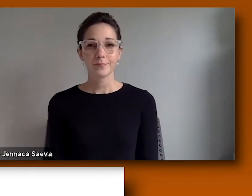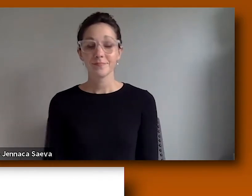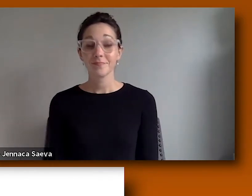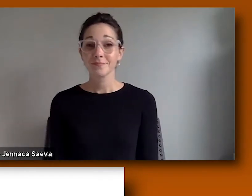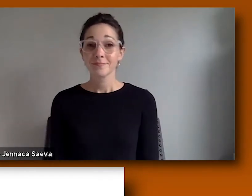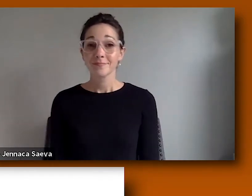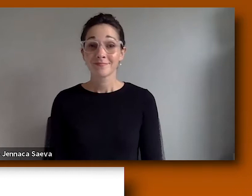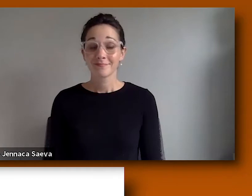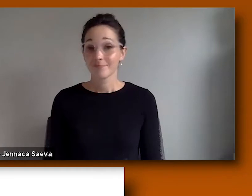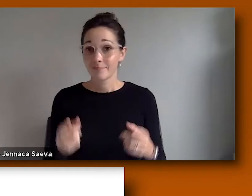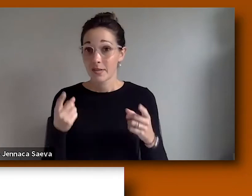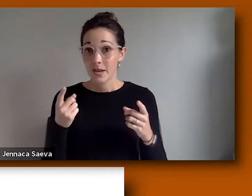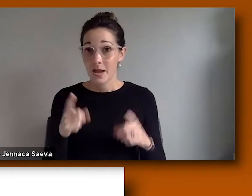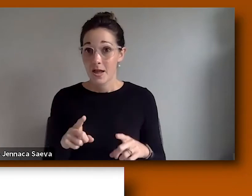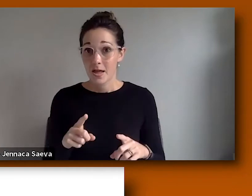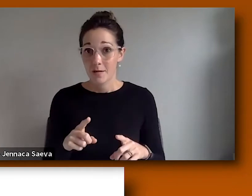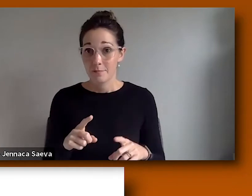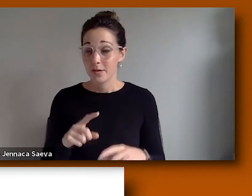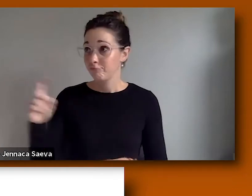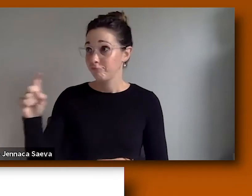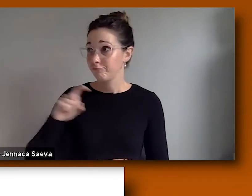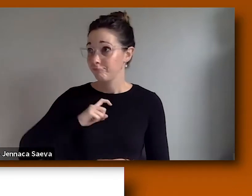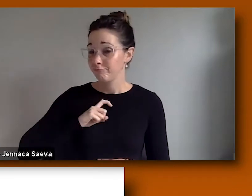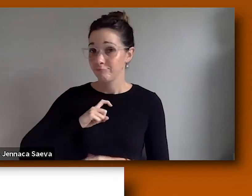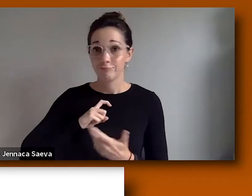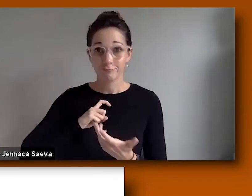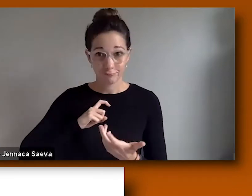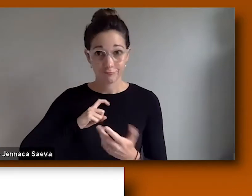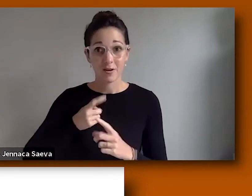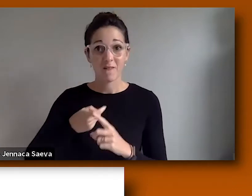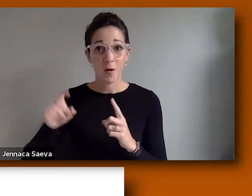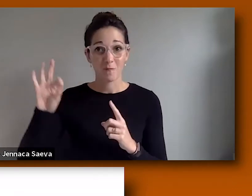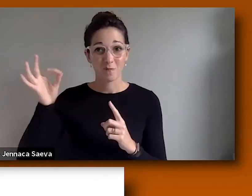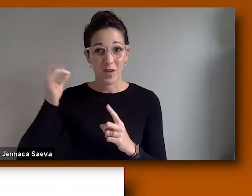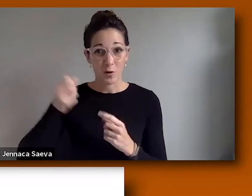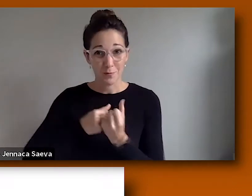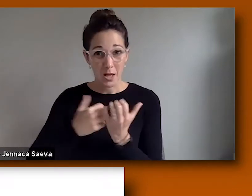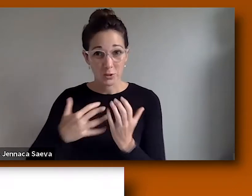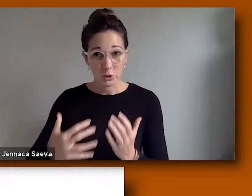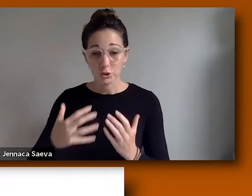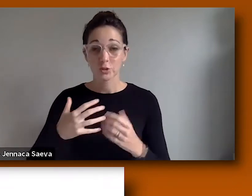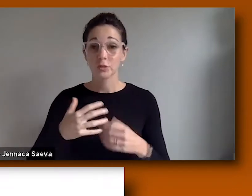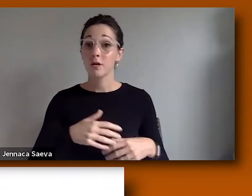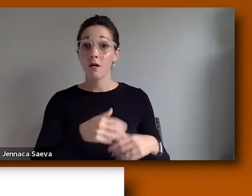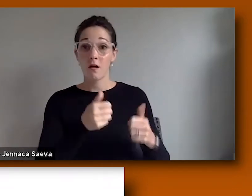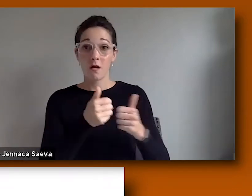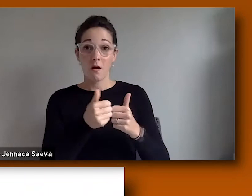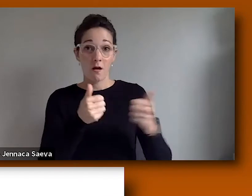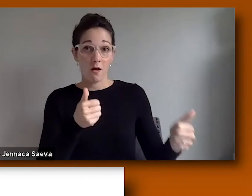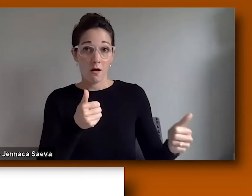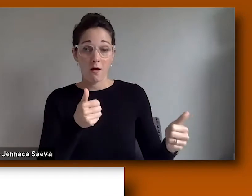So when we're awarded a grant from a federal sponsor and RIT has a subaward on that grant,